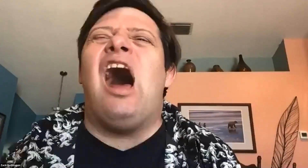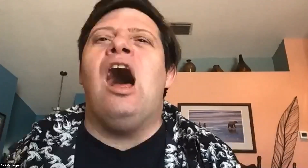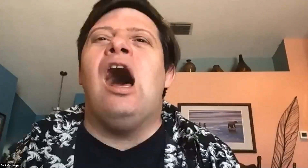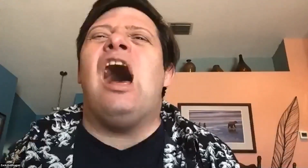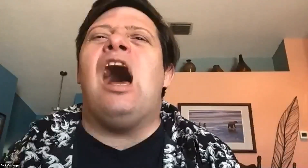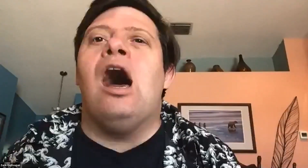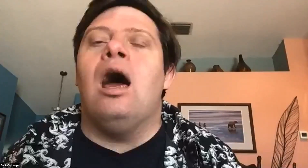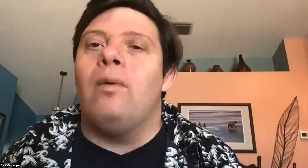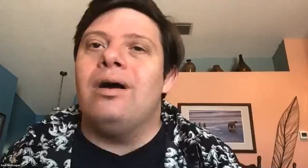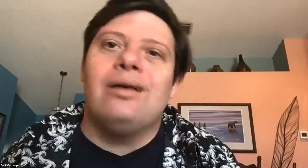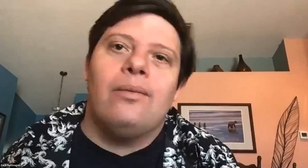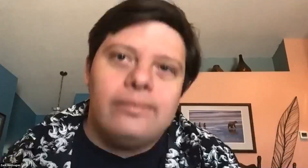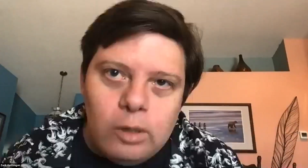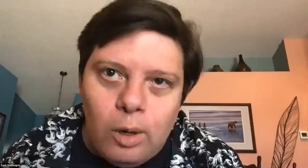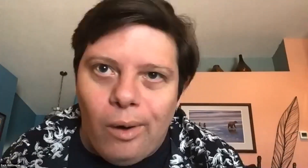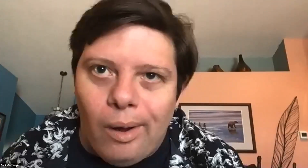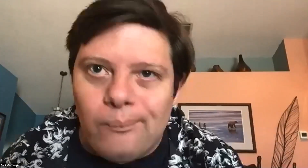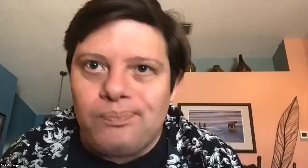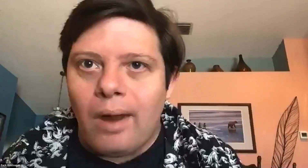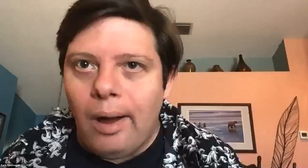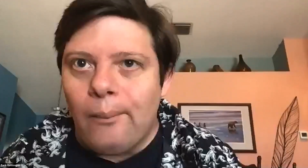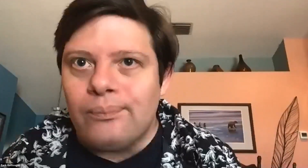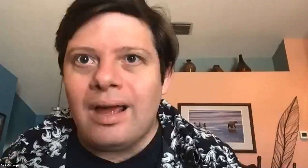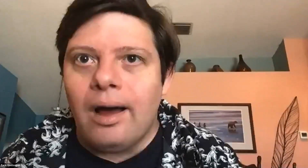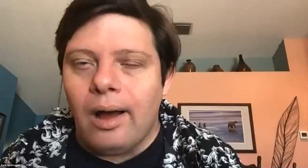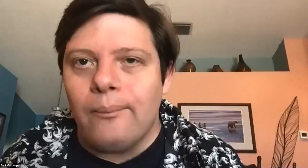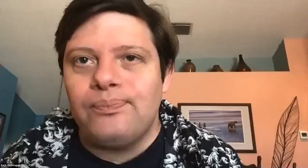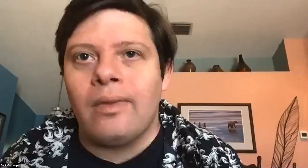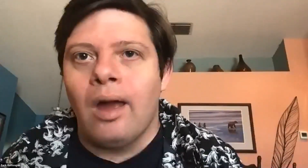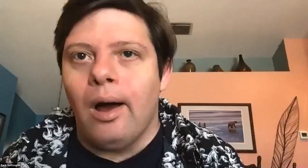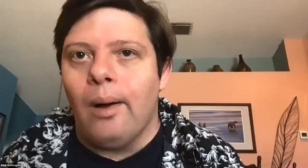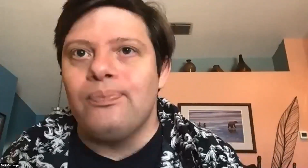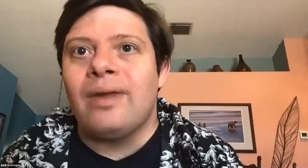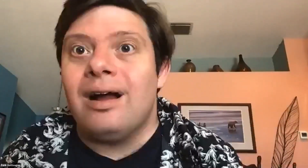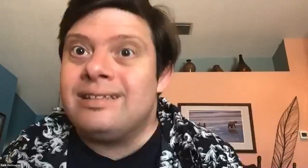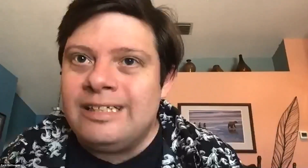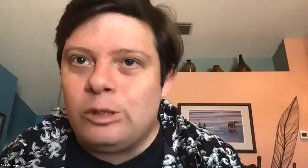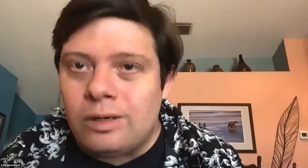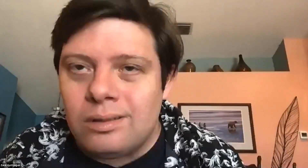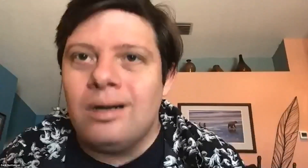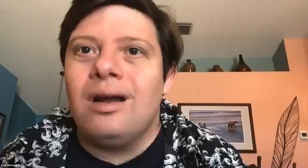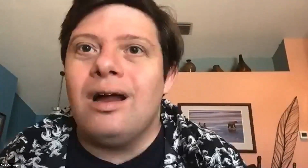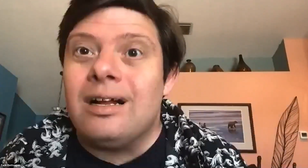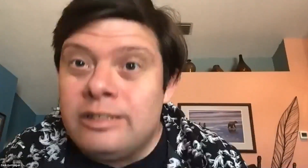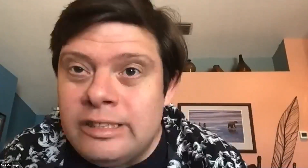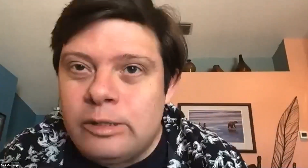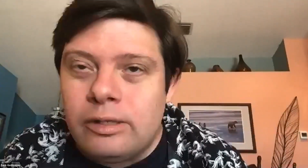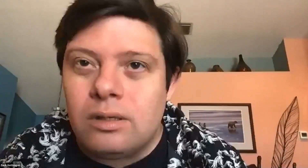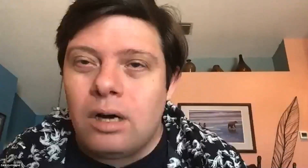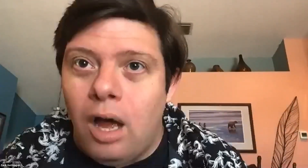you know, I was